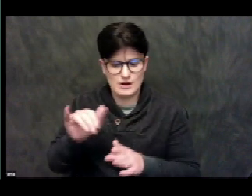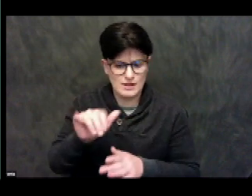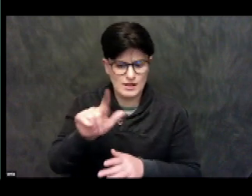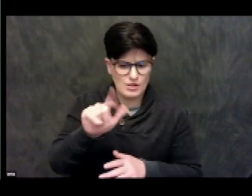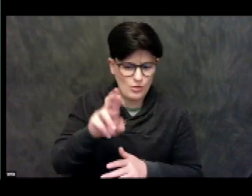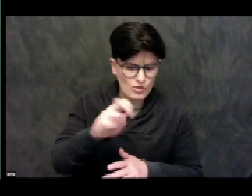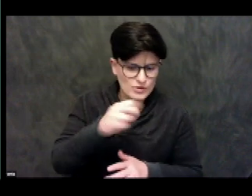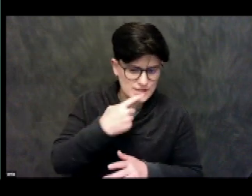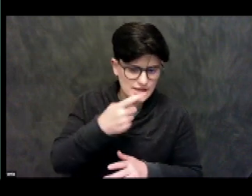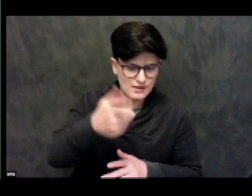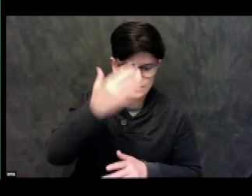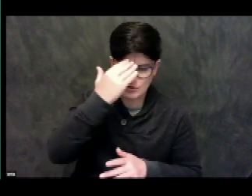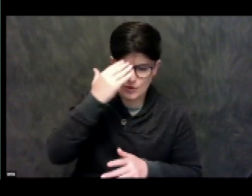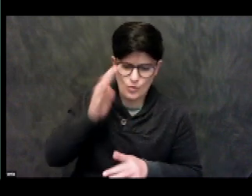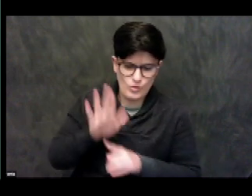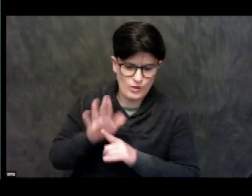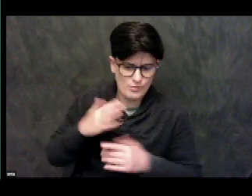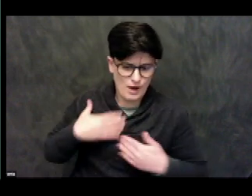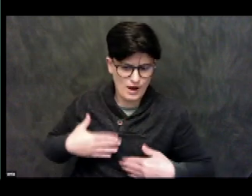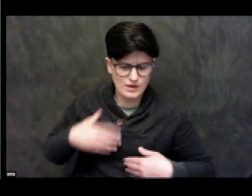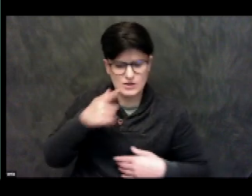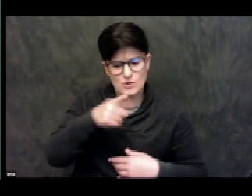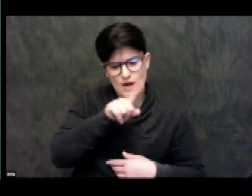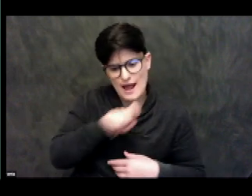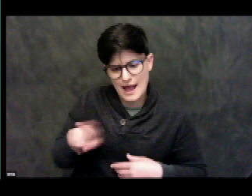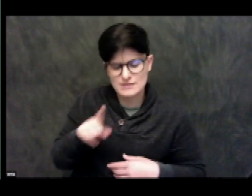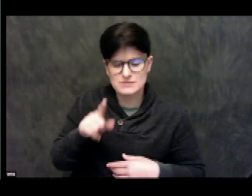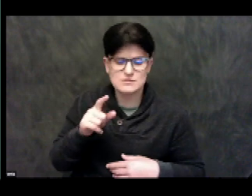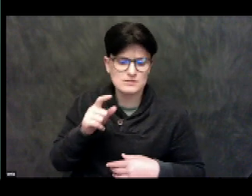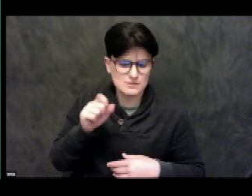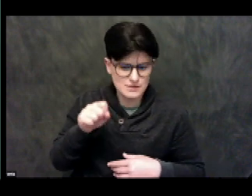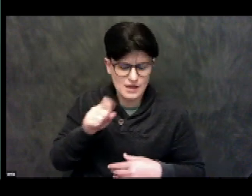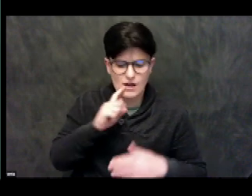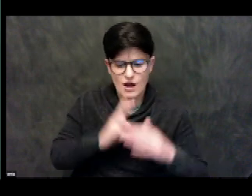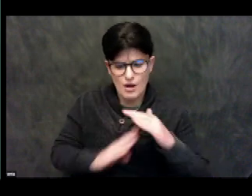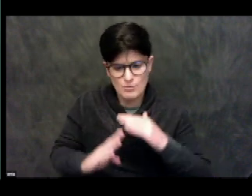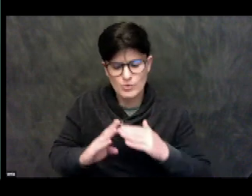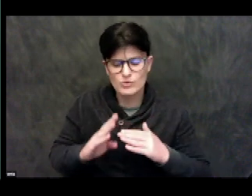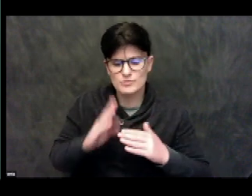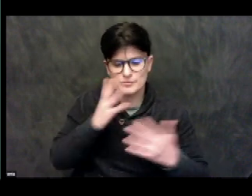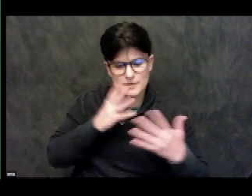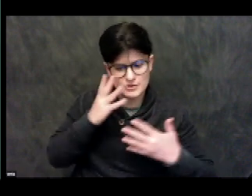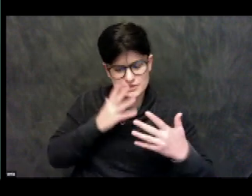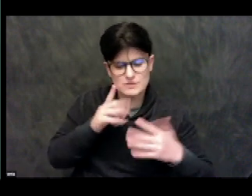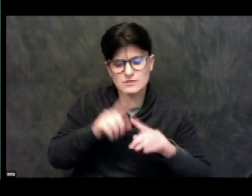It's humbling, it's embarrassing, but I promise you it will develop a relationship if you just ask,